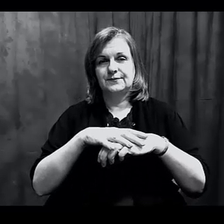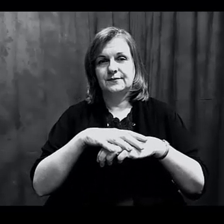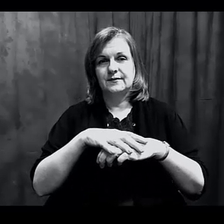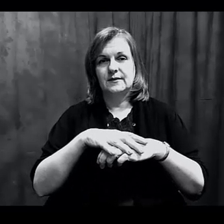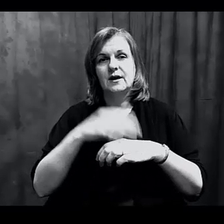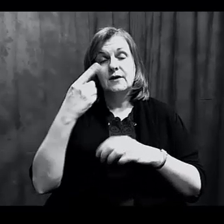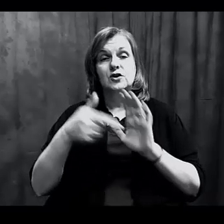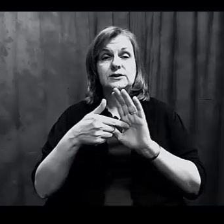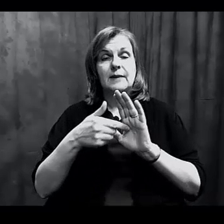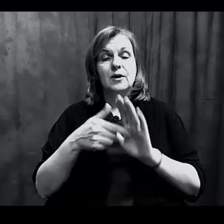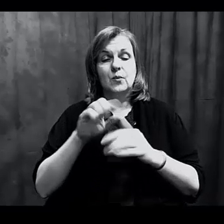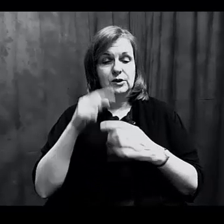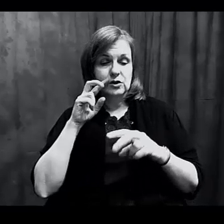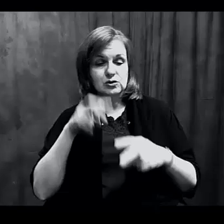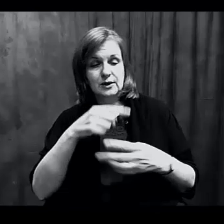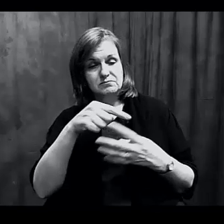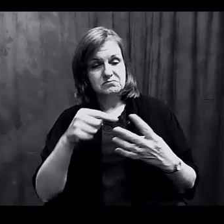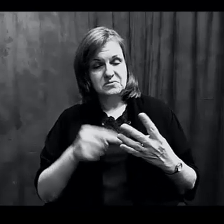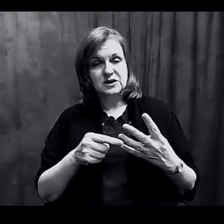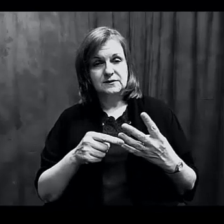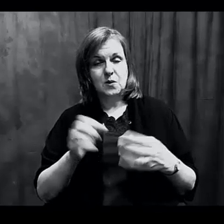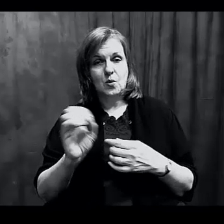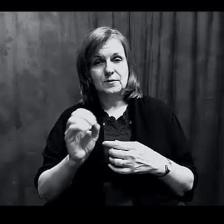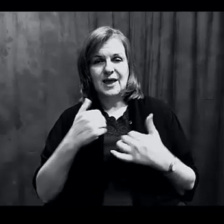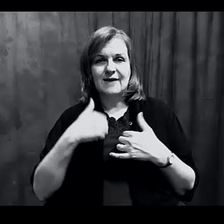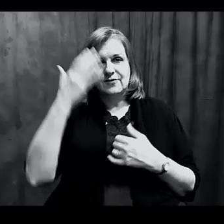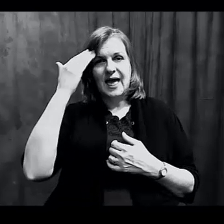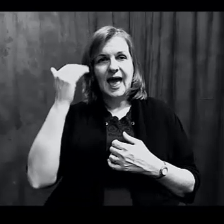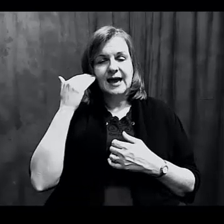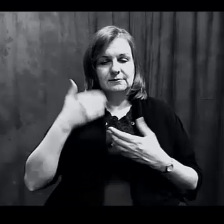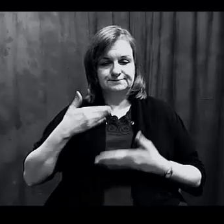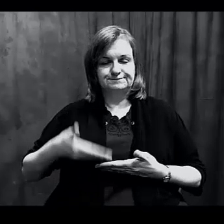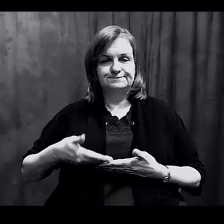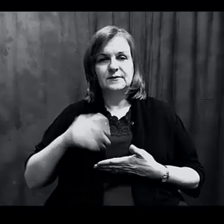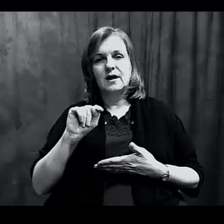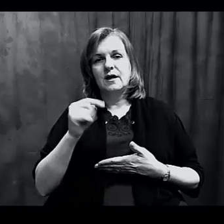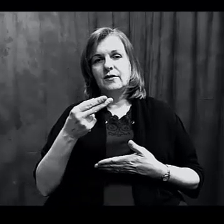will first of all they have an exoskeleton why is that so exciting?